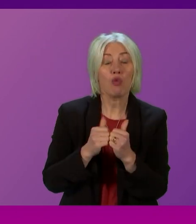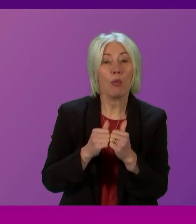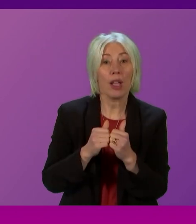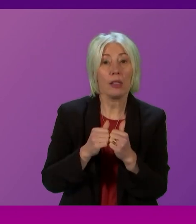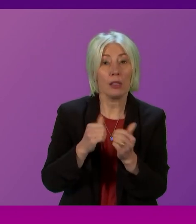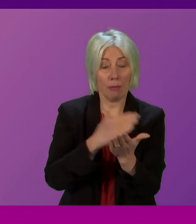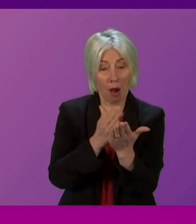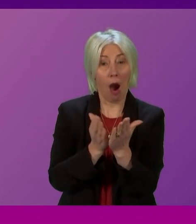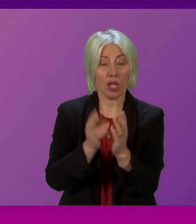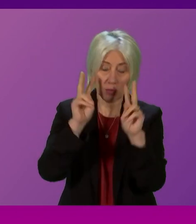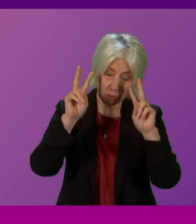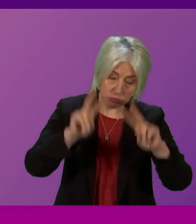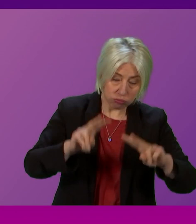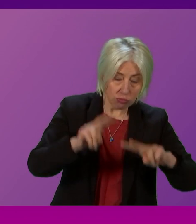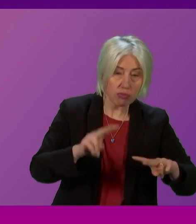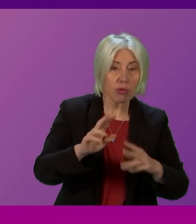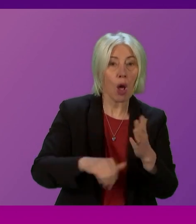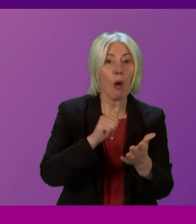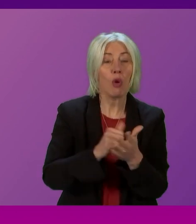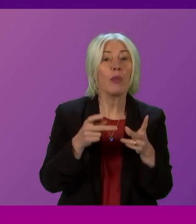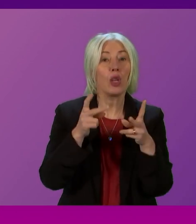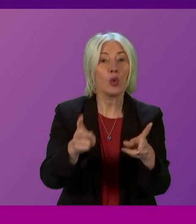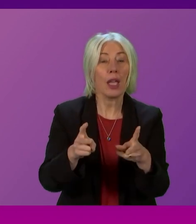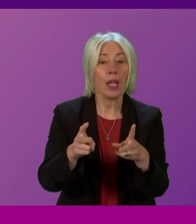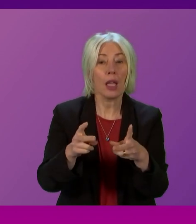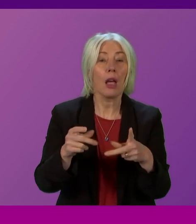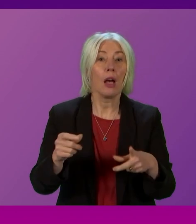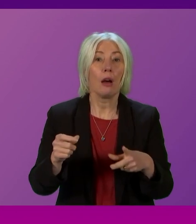are looked at in an appropriate way.